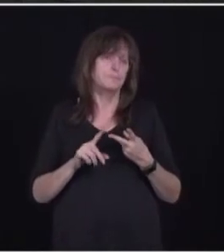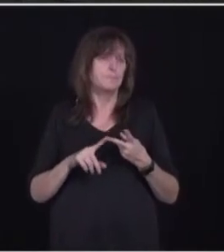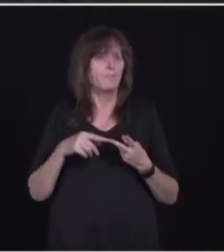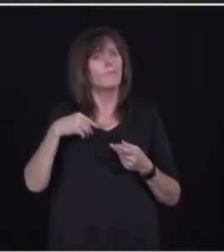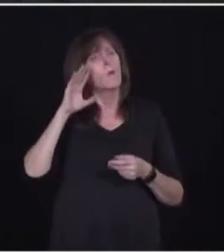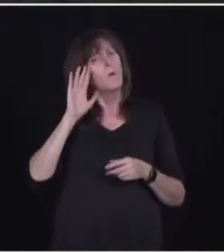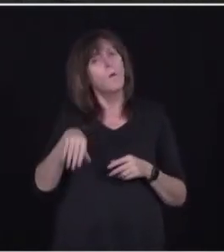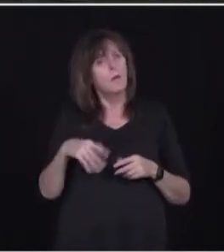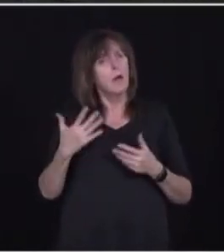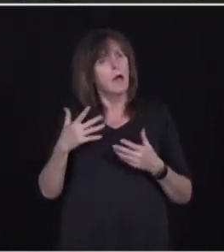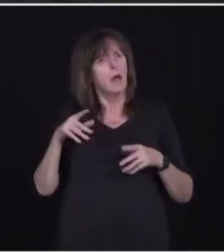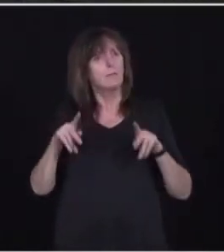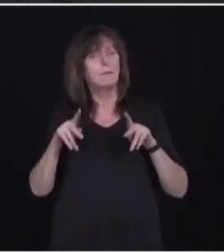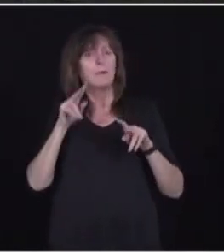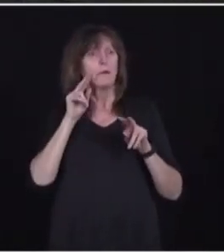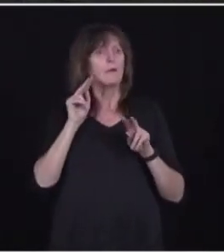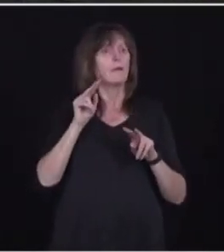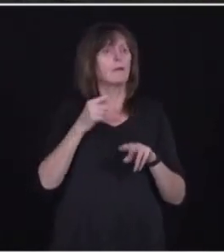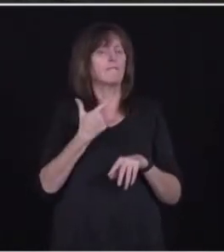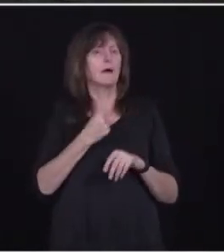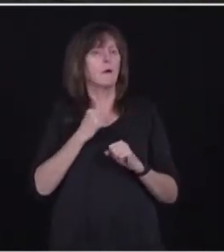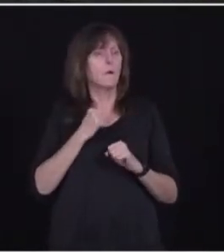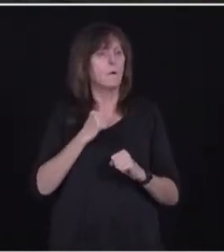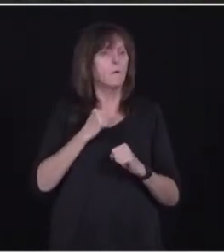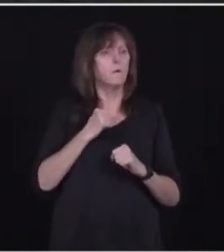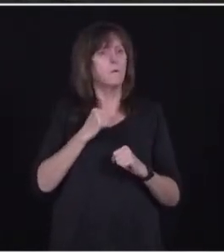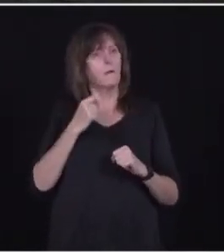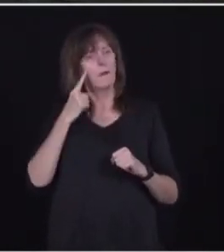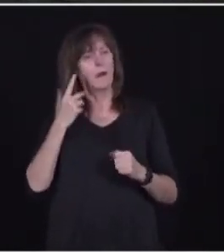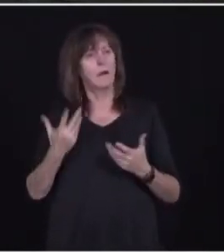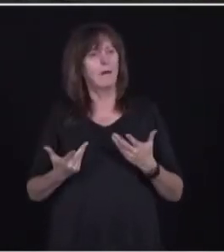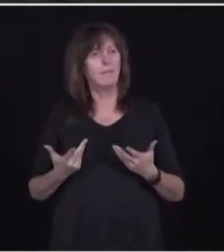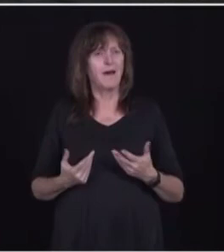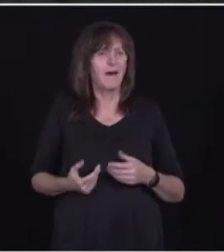still very low in terms of positive cases that have already been confirmed.